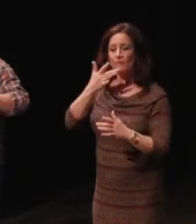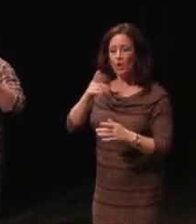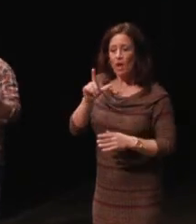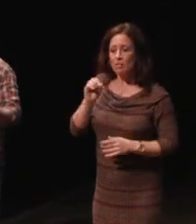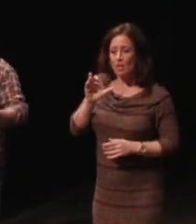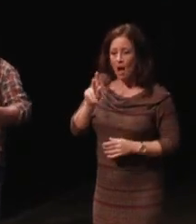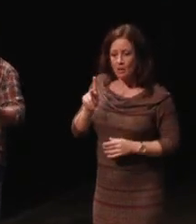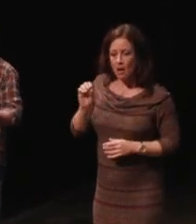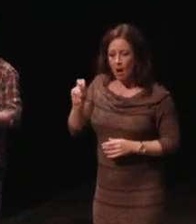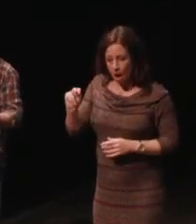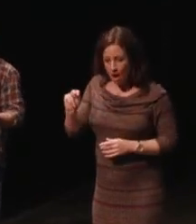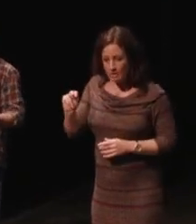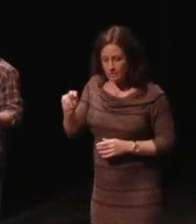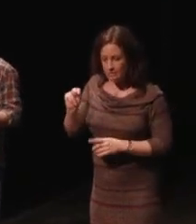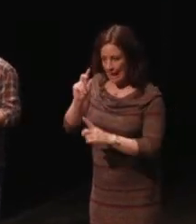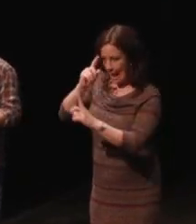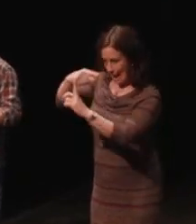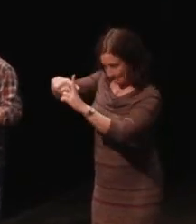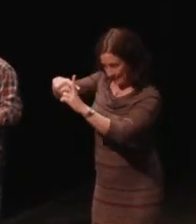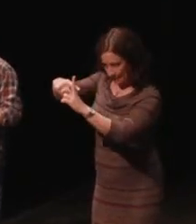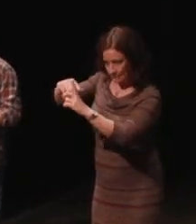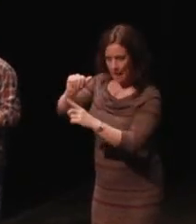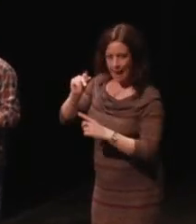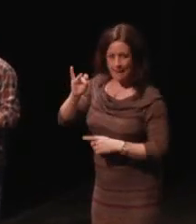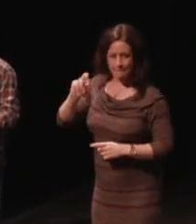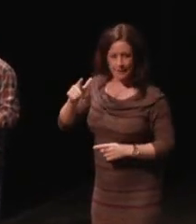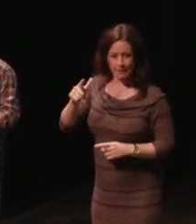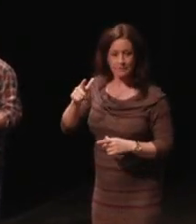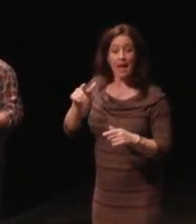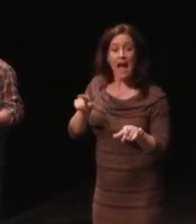as well as being able to swap which stick was in control,